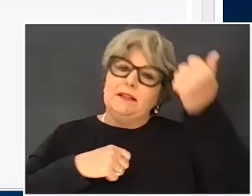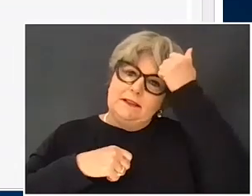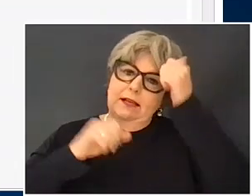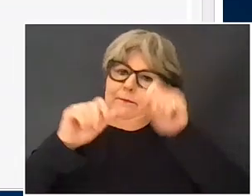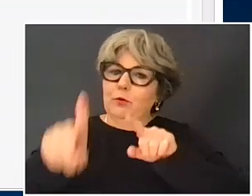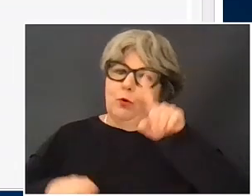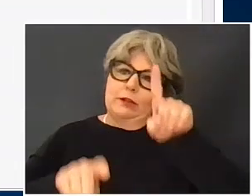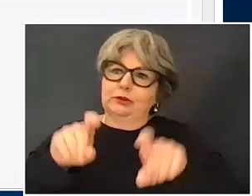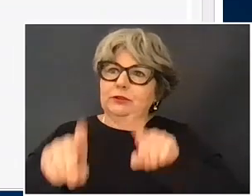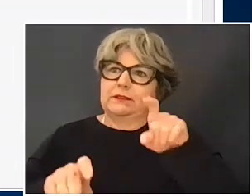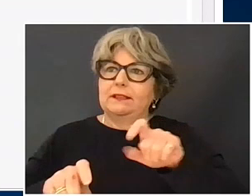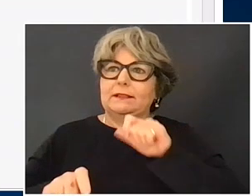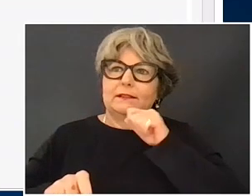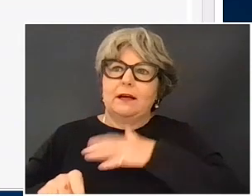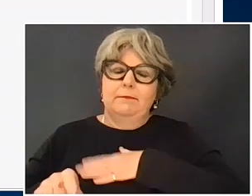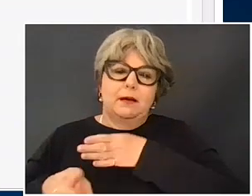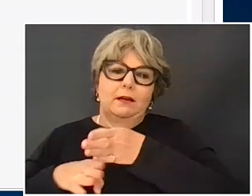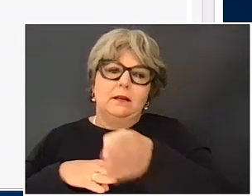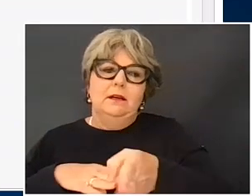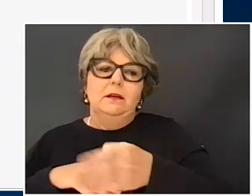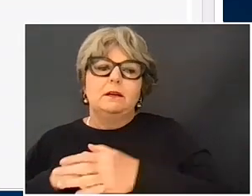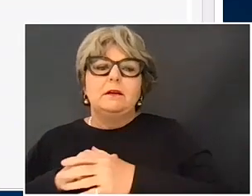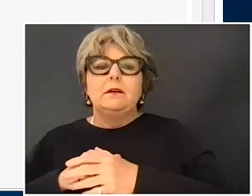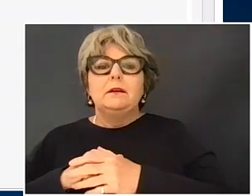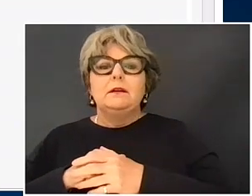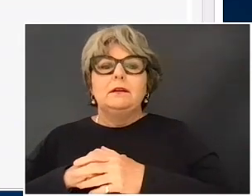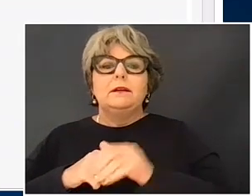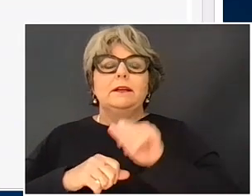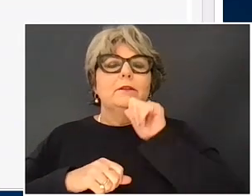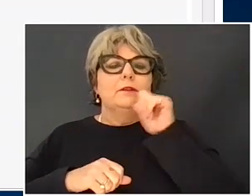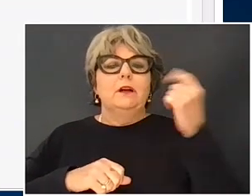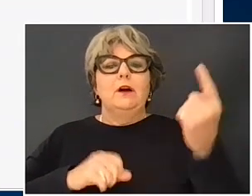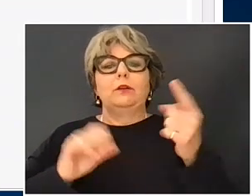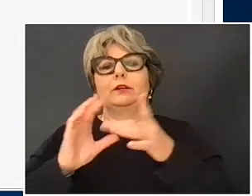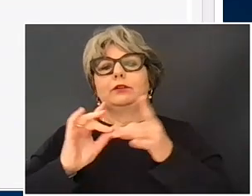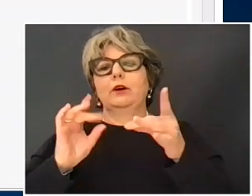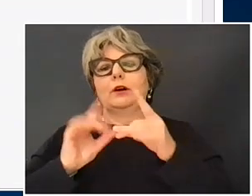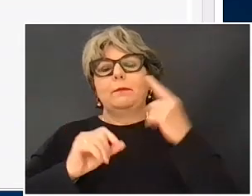But how if we're not just talking about just instruction, which I feel like is